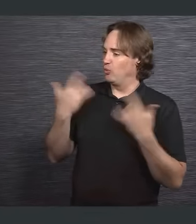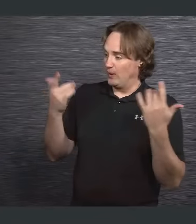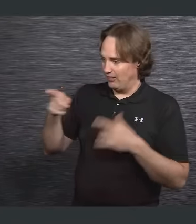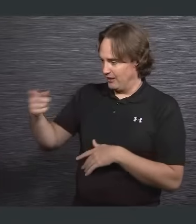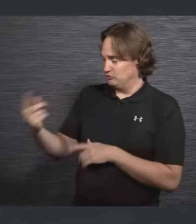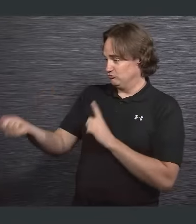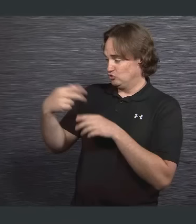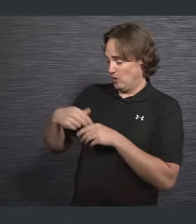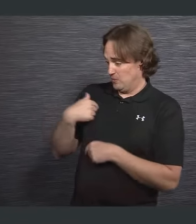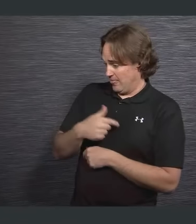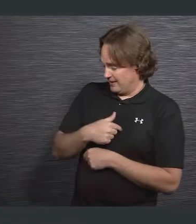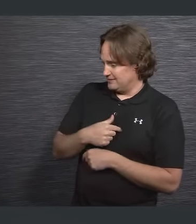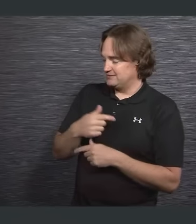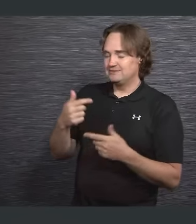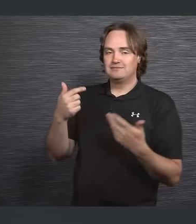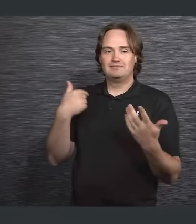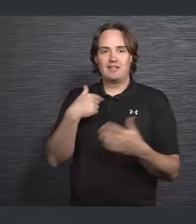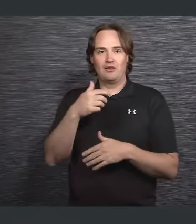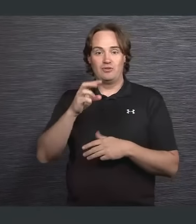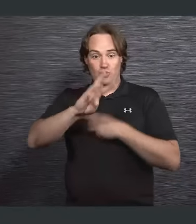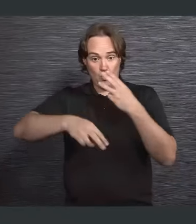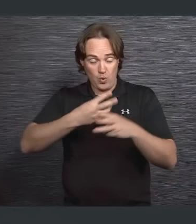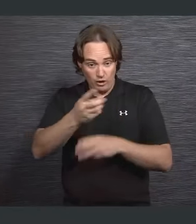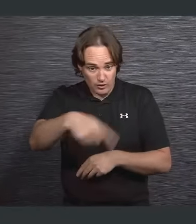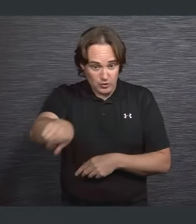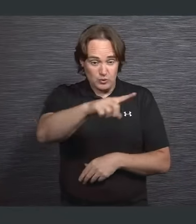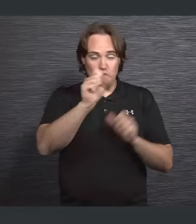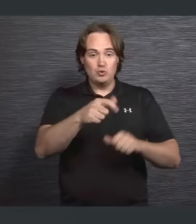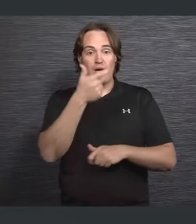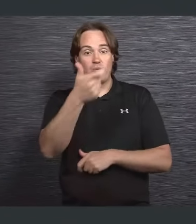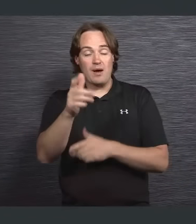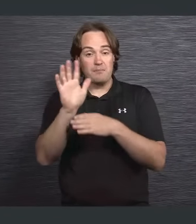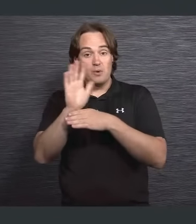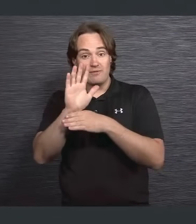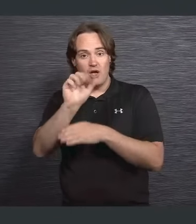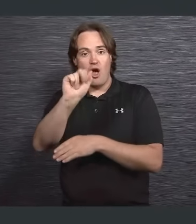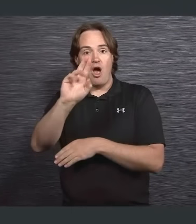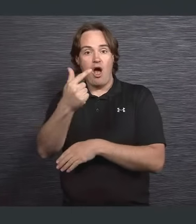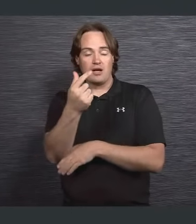really excited that the world is going to get to see the film when it releases worldwide on August 11.